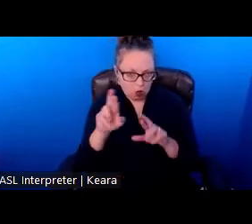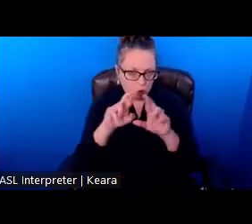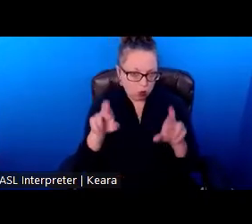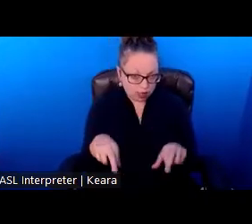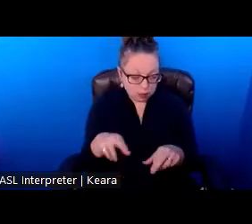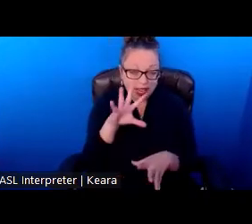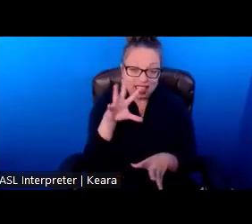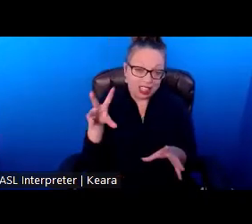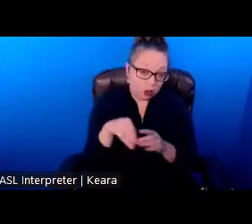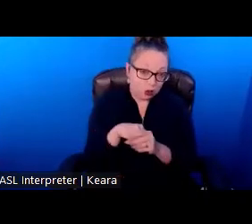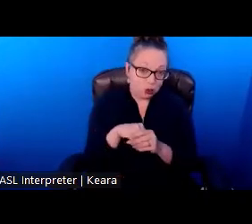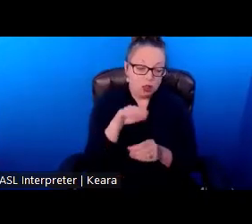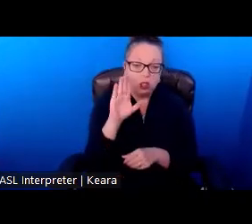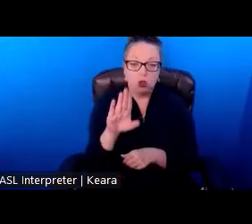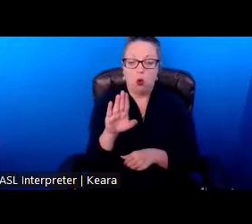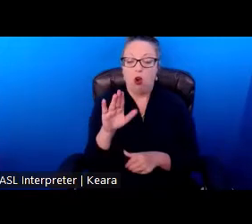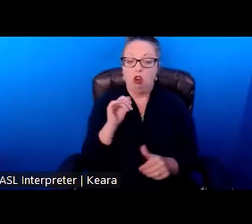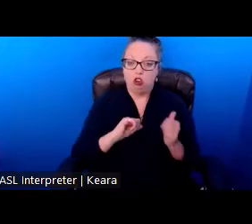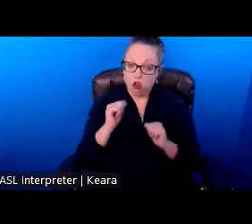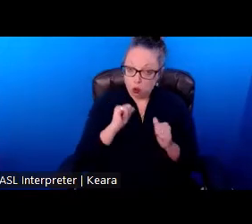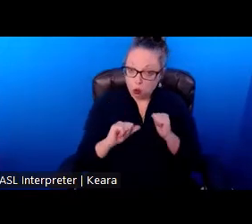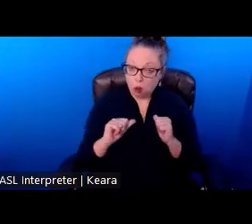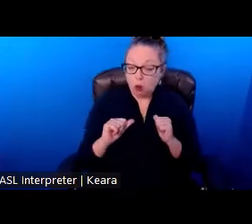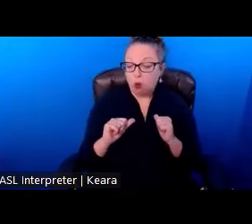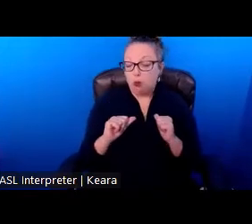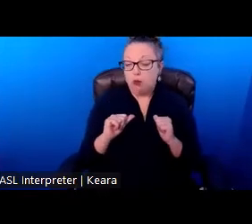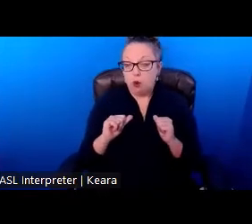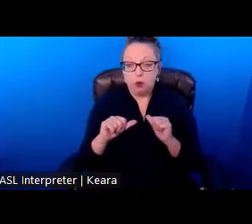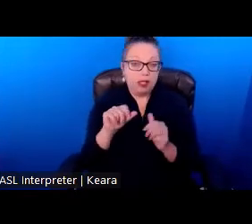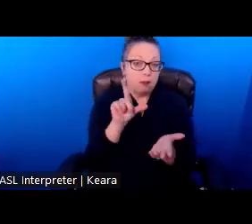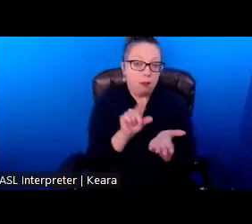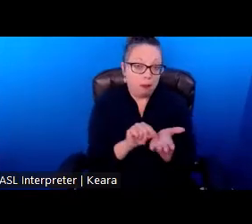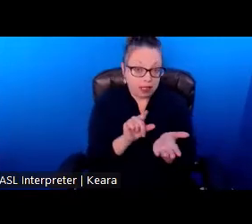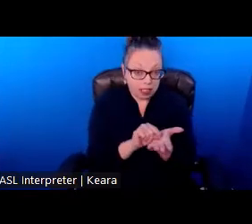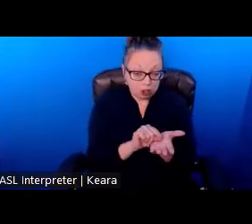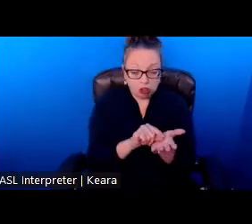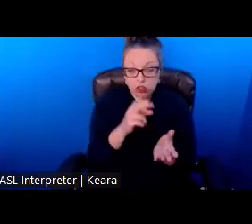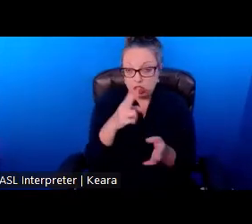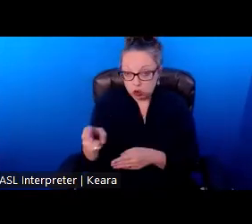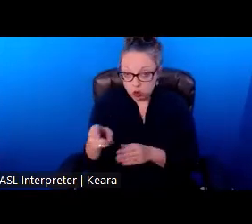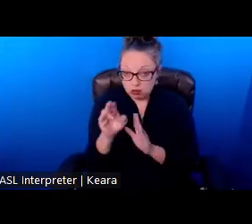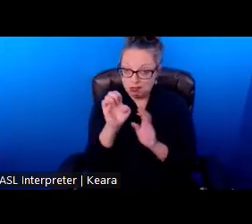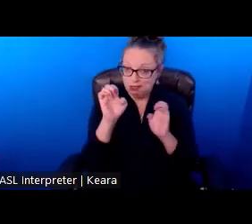exhibition, performance, or publication history; educational background; information about